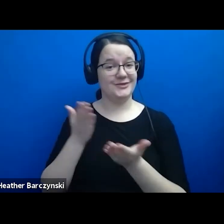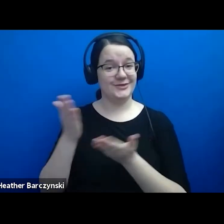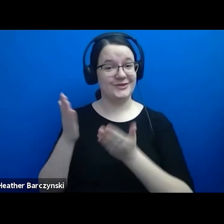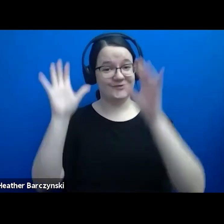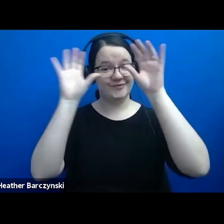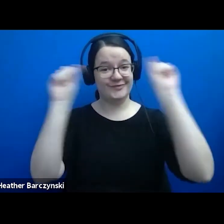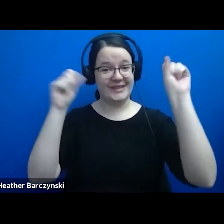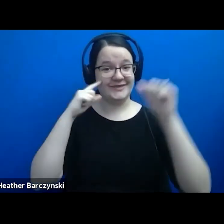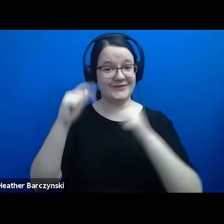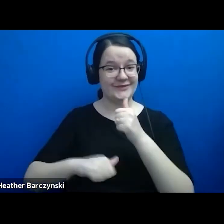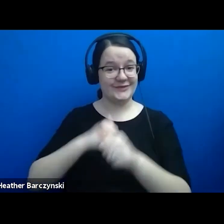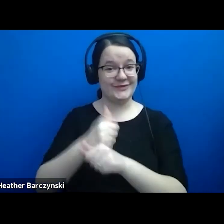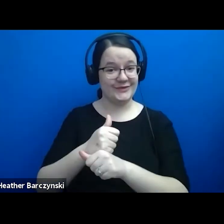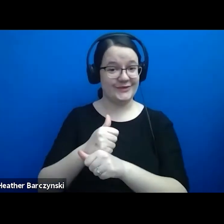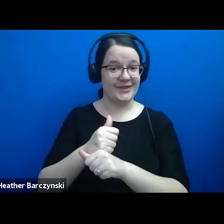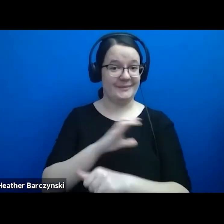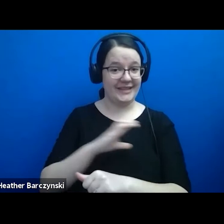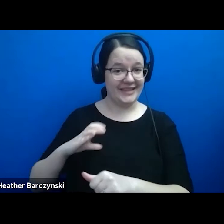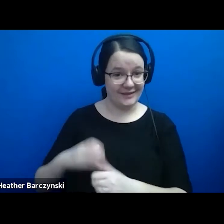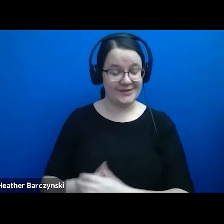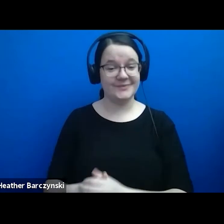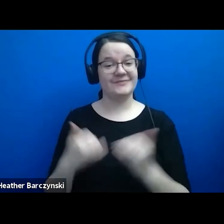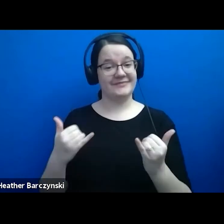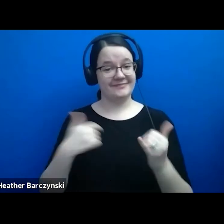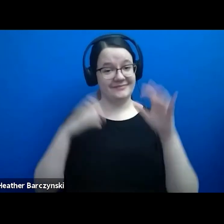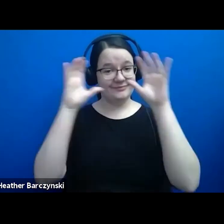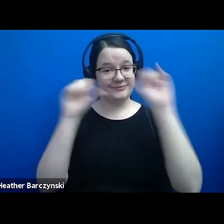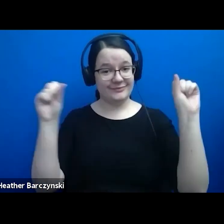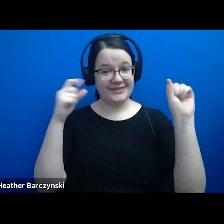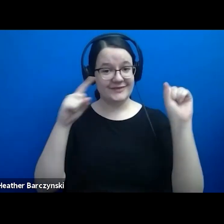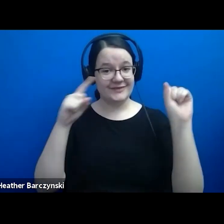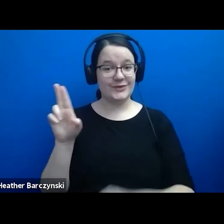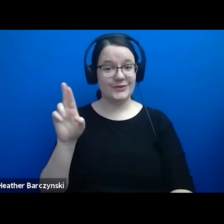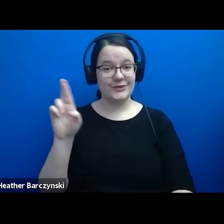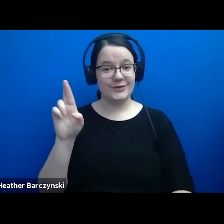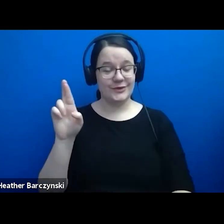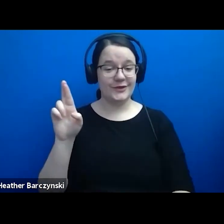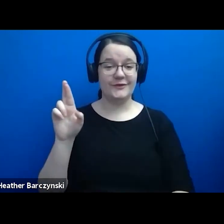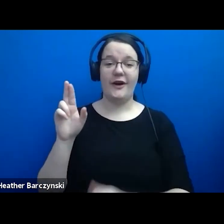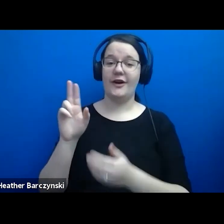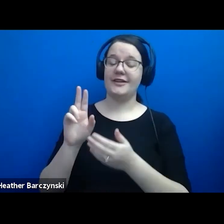presently i'm a member of the university of rochester alumni board a group of 24 members